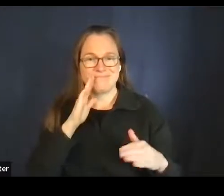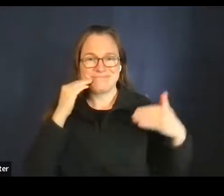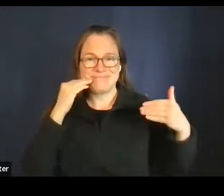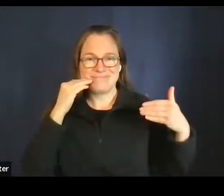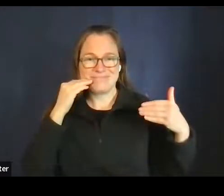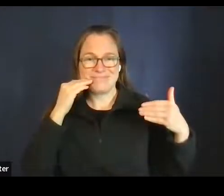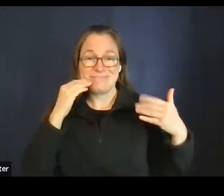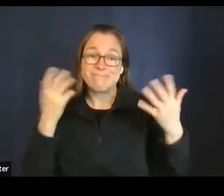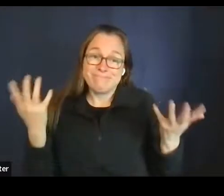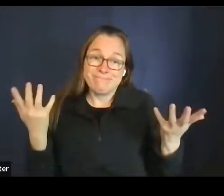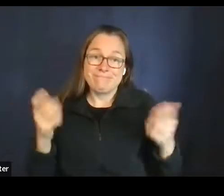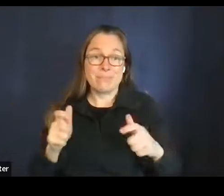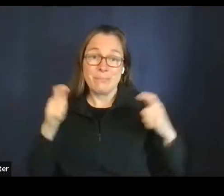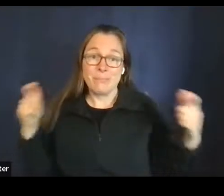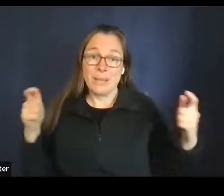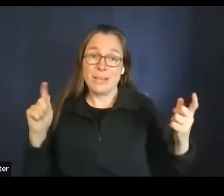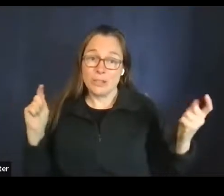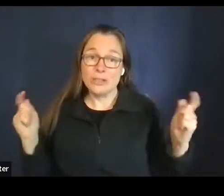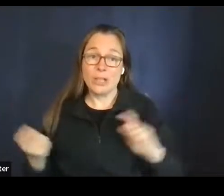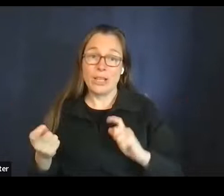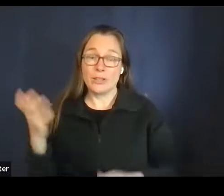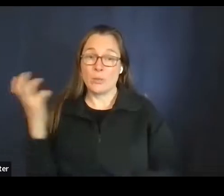Like I said, it's a big lift There's no joke here.